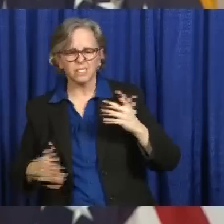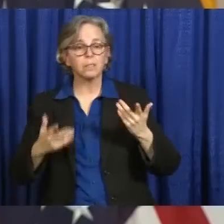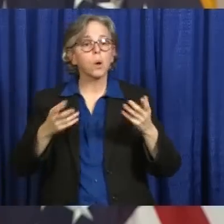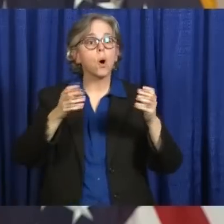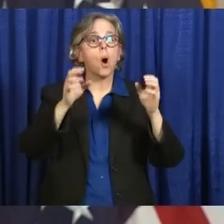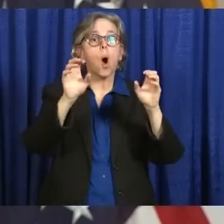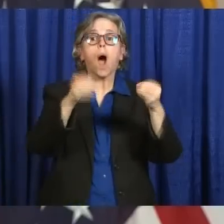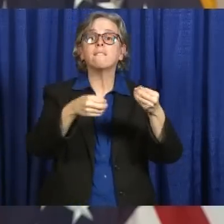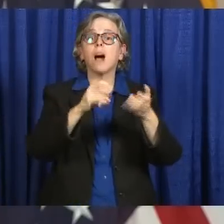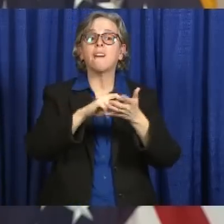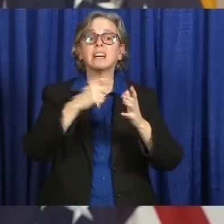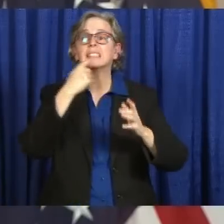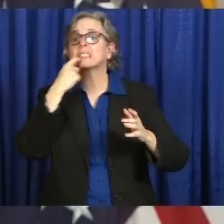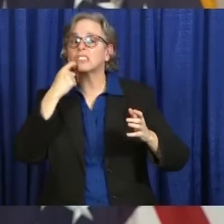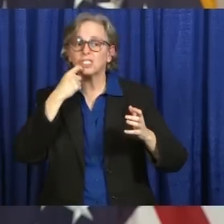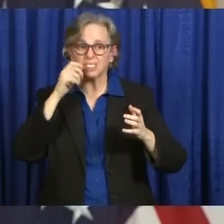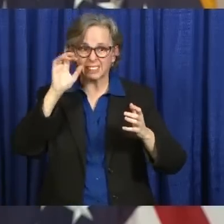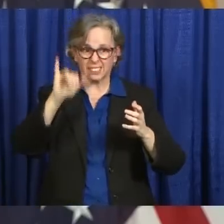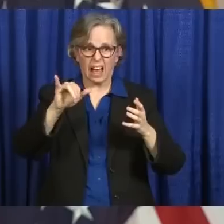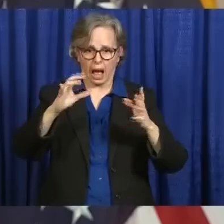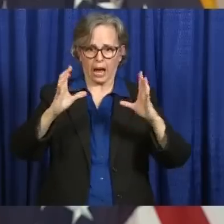THESE ARE REALLY HARD TIMES AND